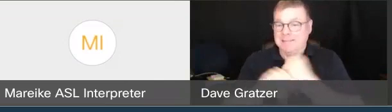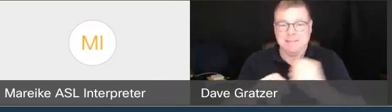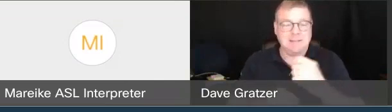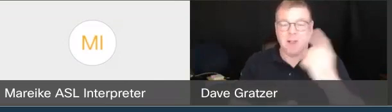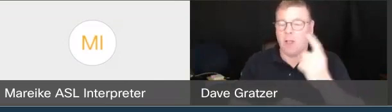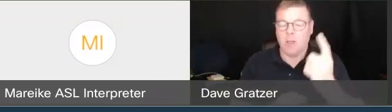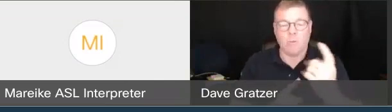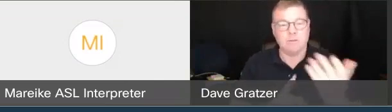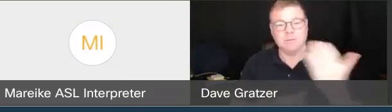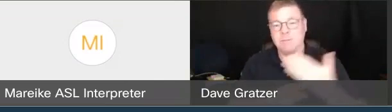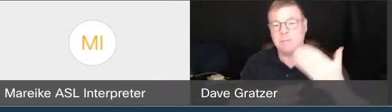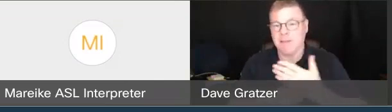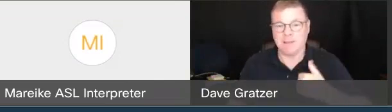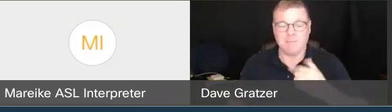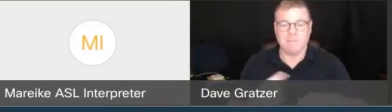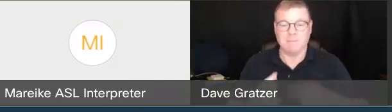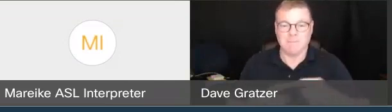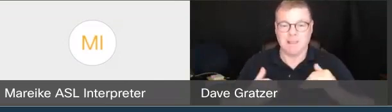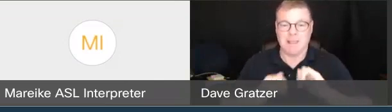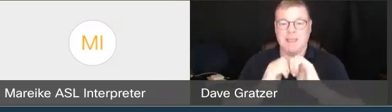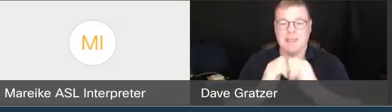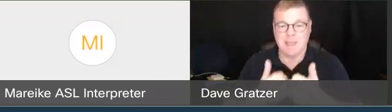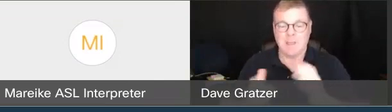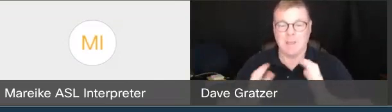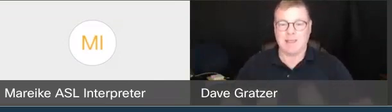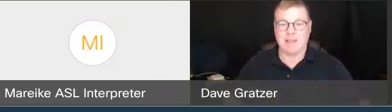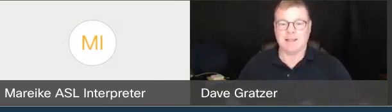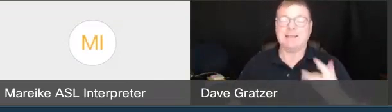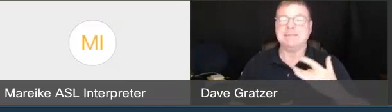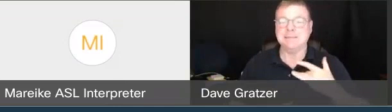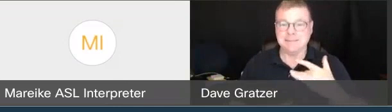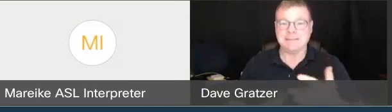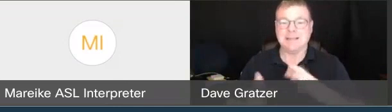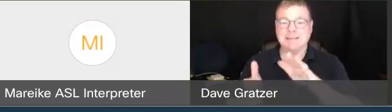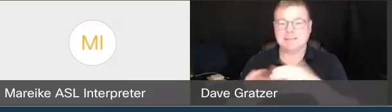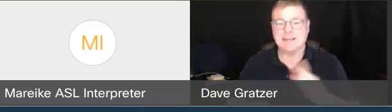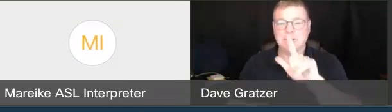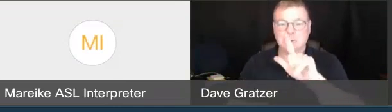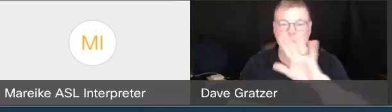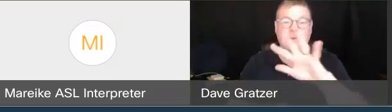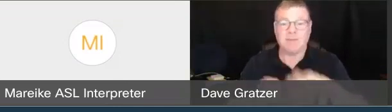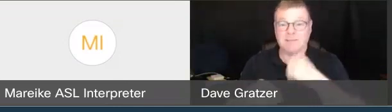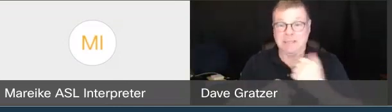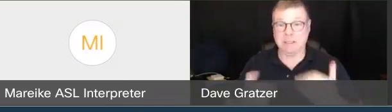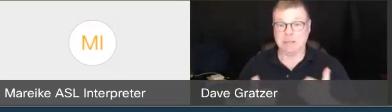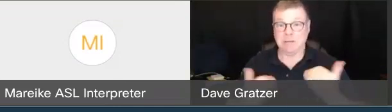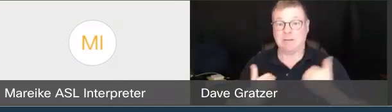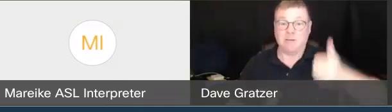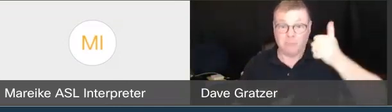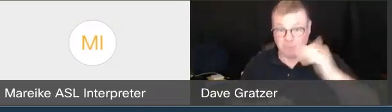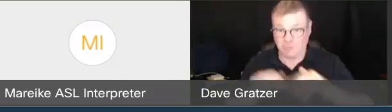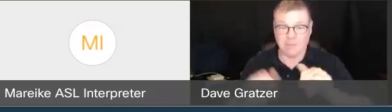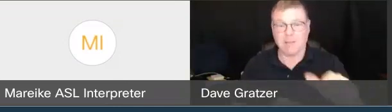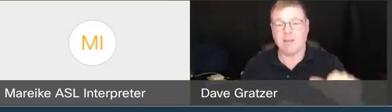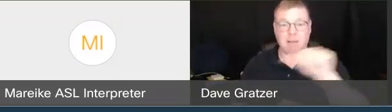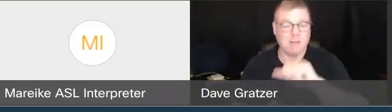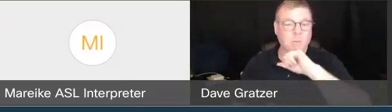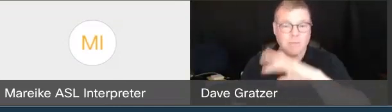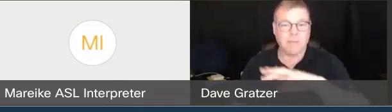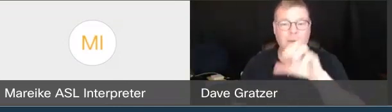about our clients tend to die 25 years younger than, than others without serious mental illness.